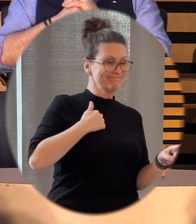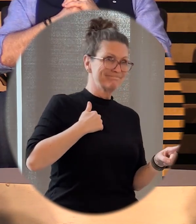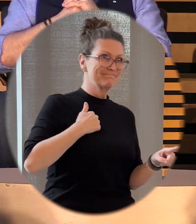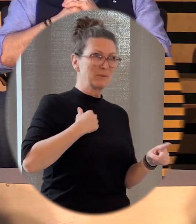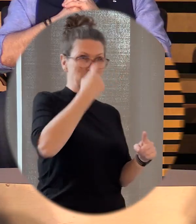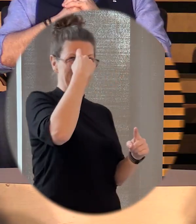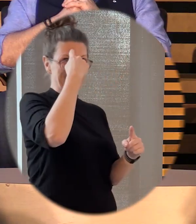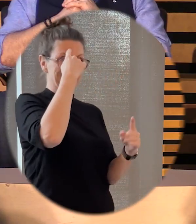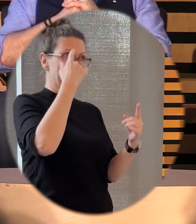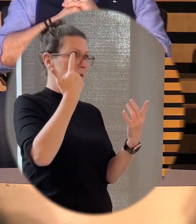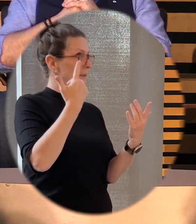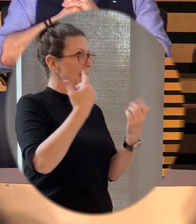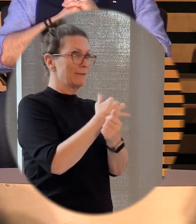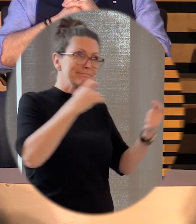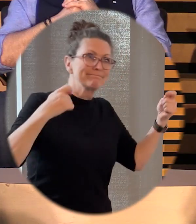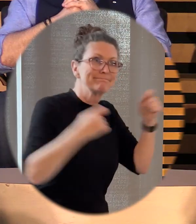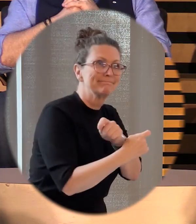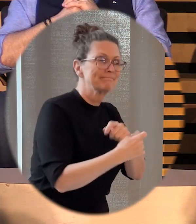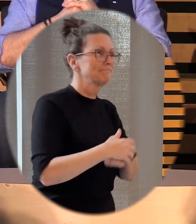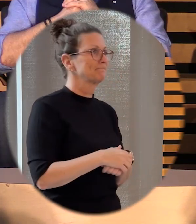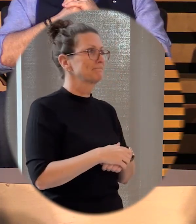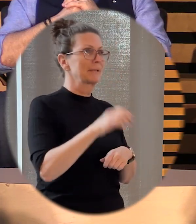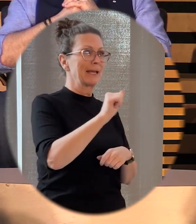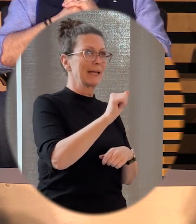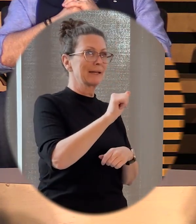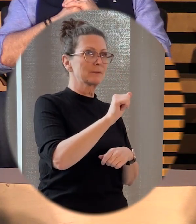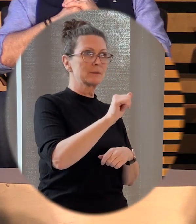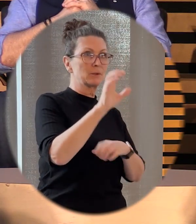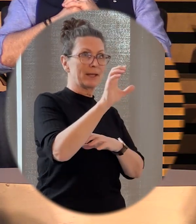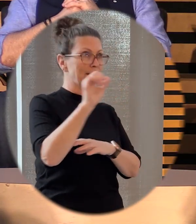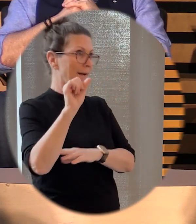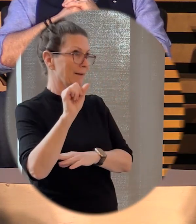we're going and we think about the Accessible Canada Act, for example, and you know, with the